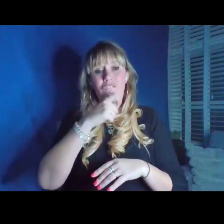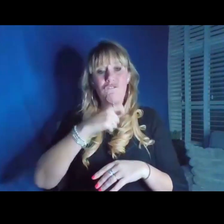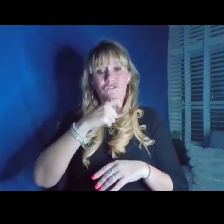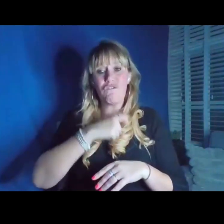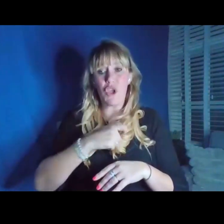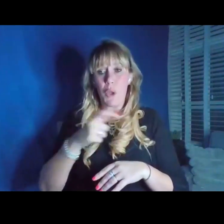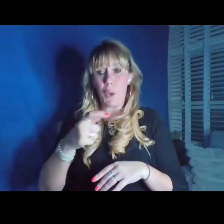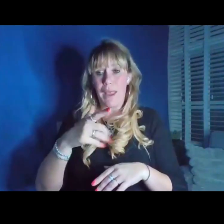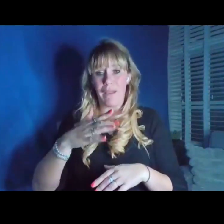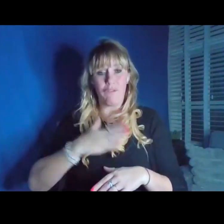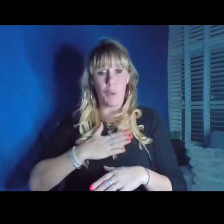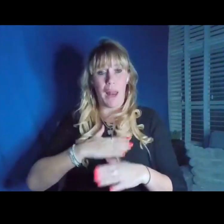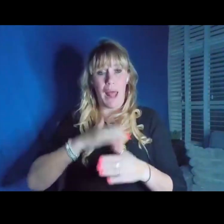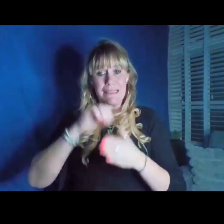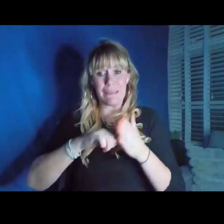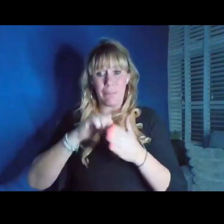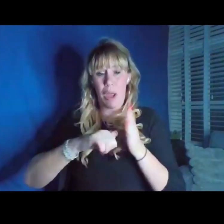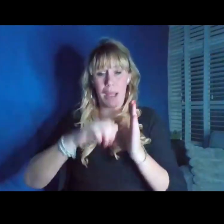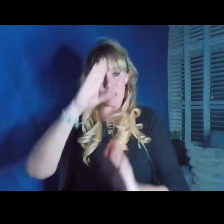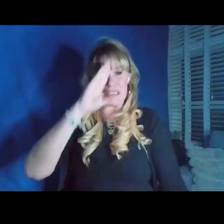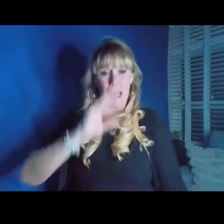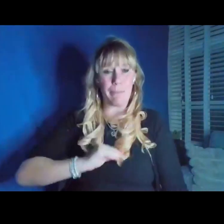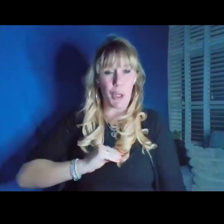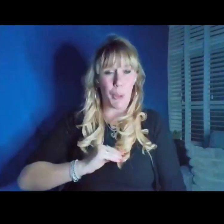want to buy one, get in touch.